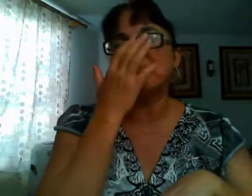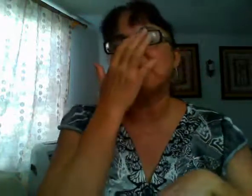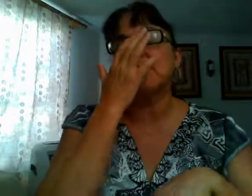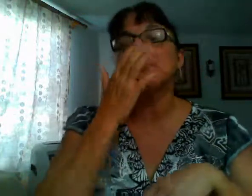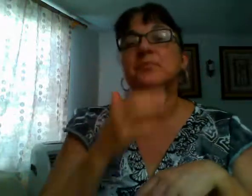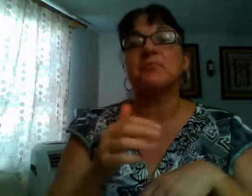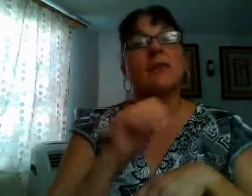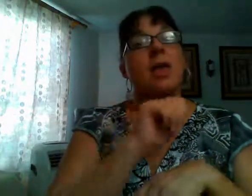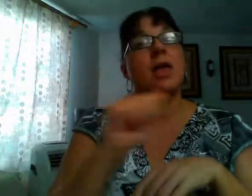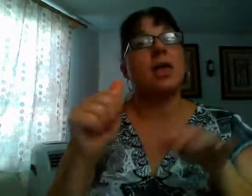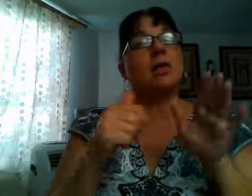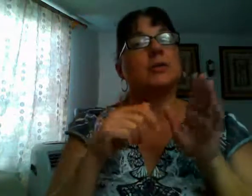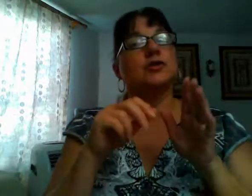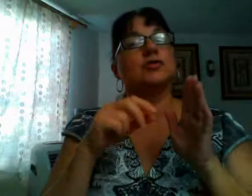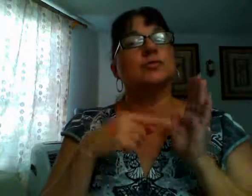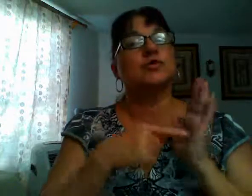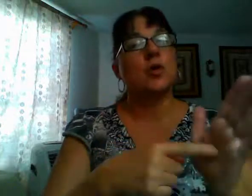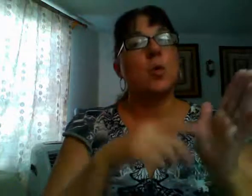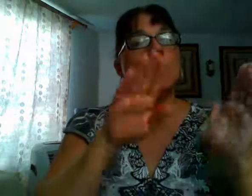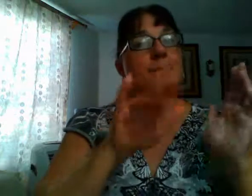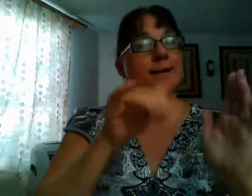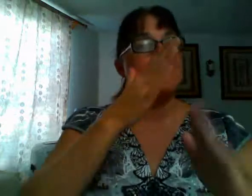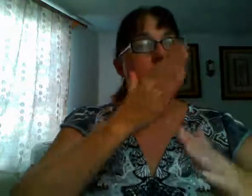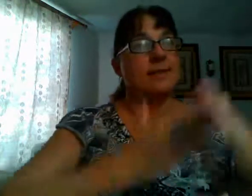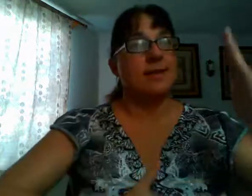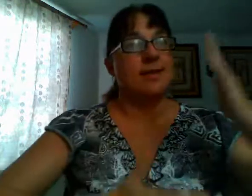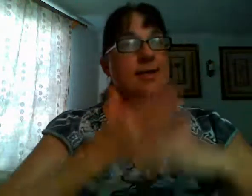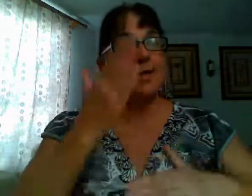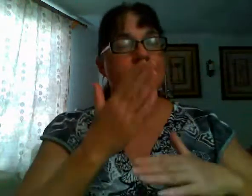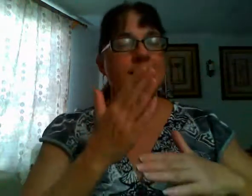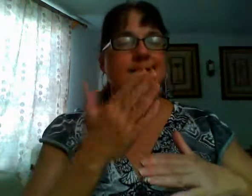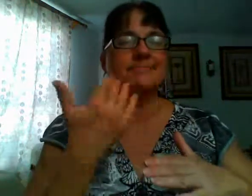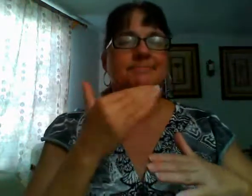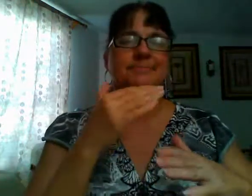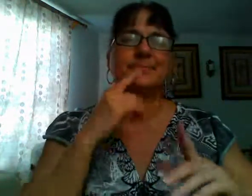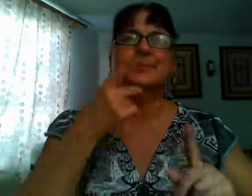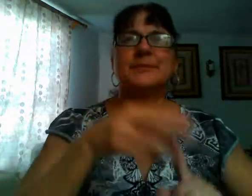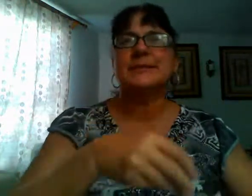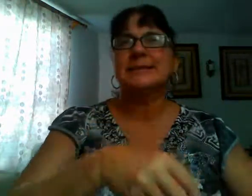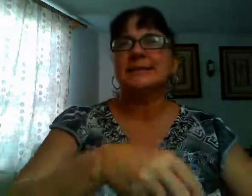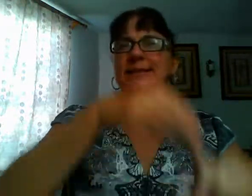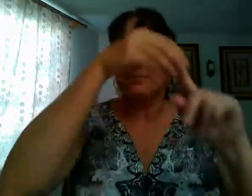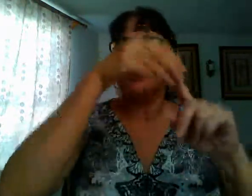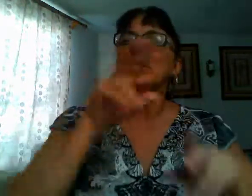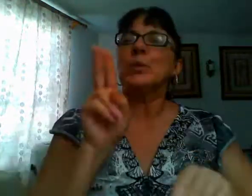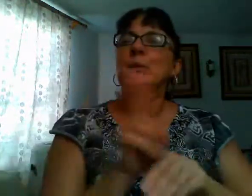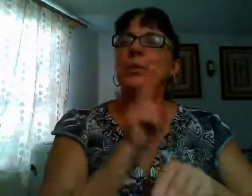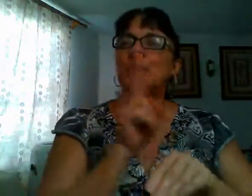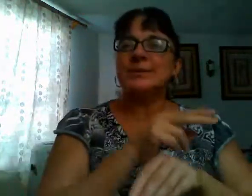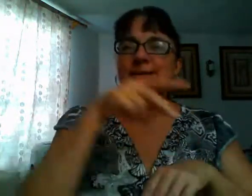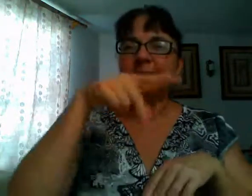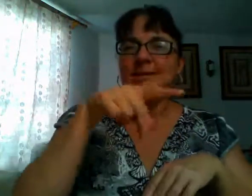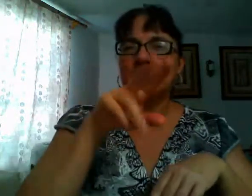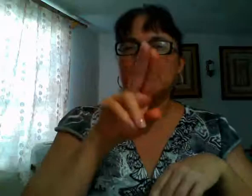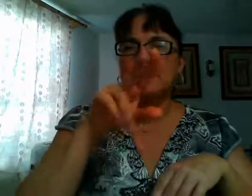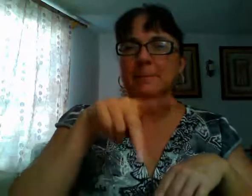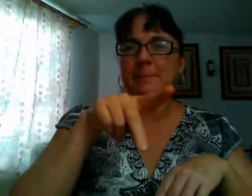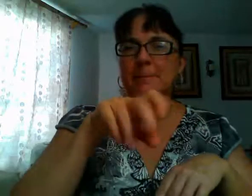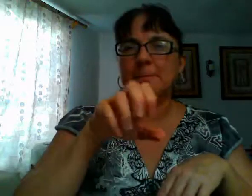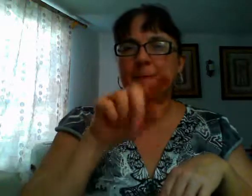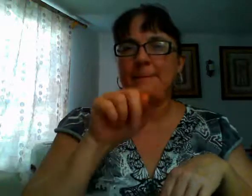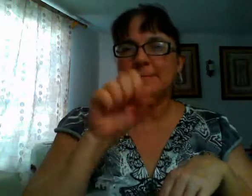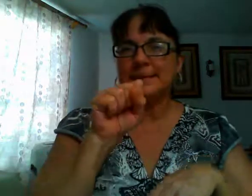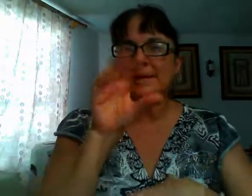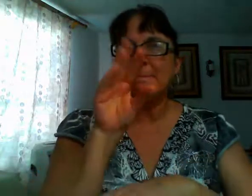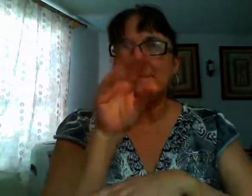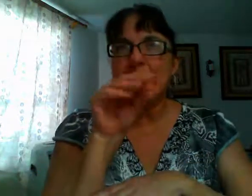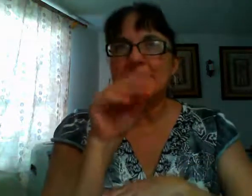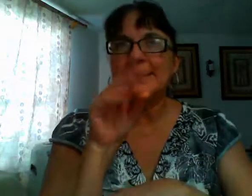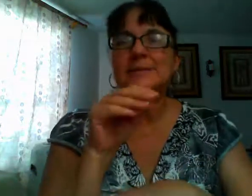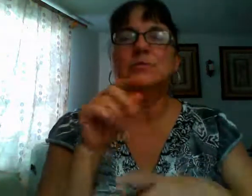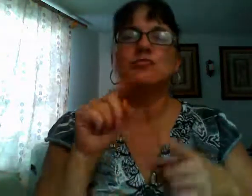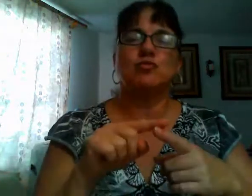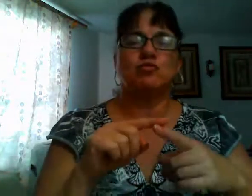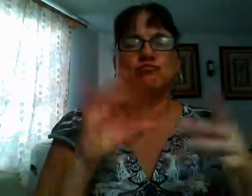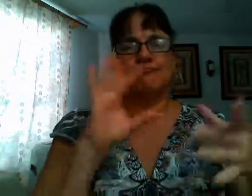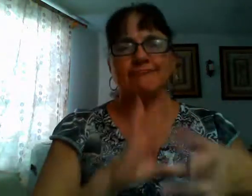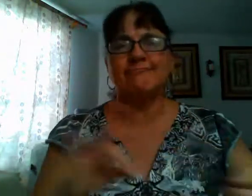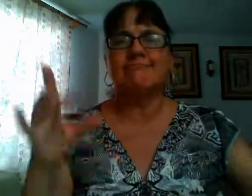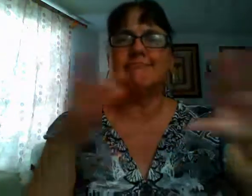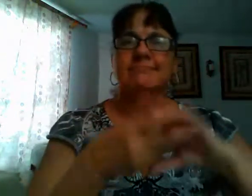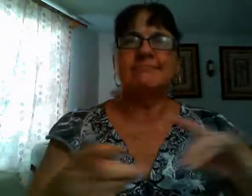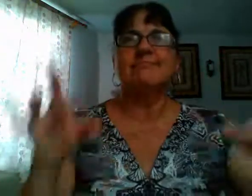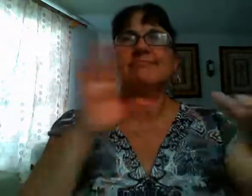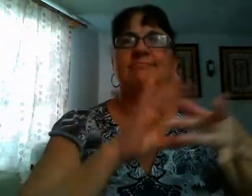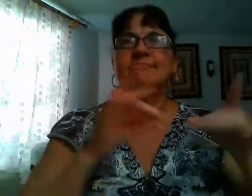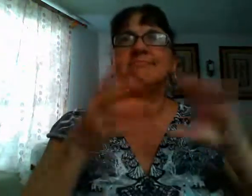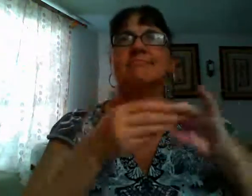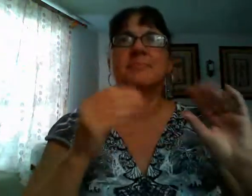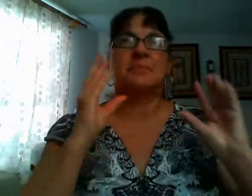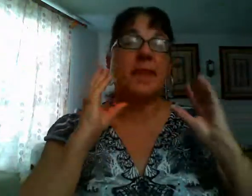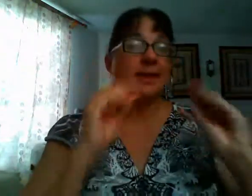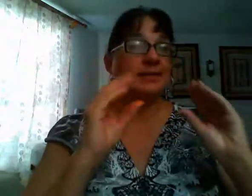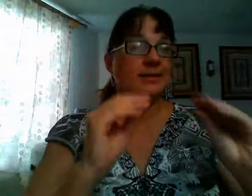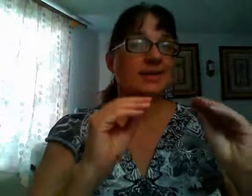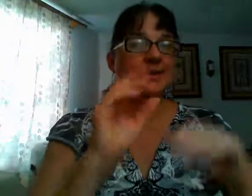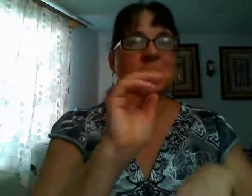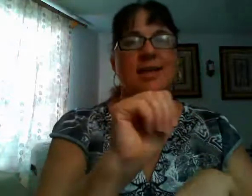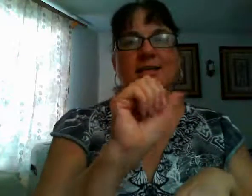“A Show by Hands” is unique as it uses puppets to tell a story and teach ASL.